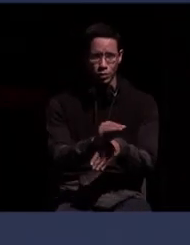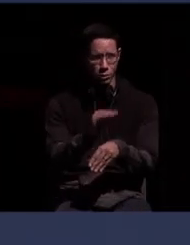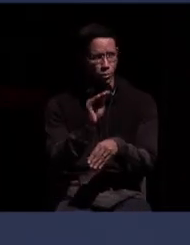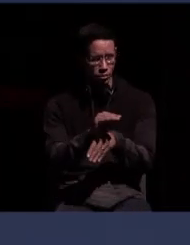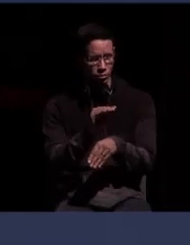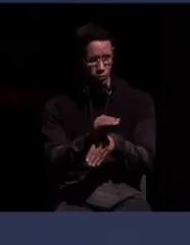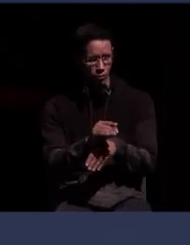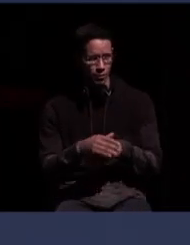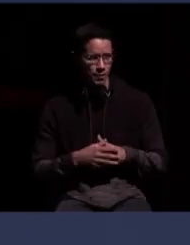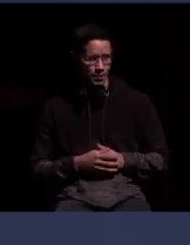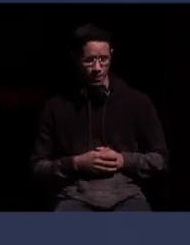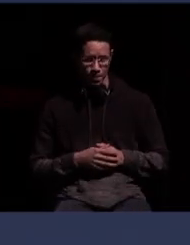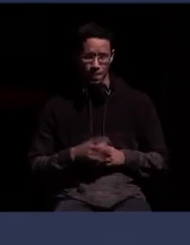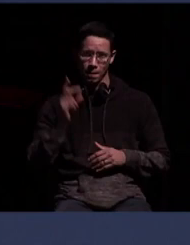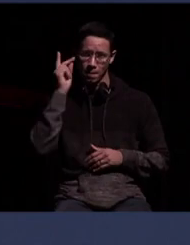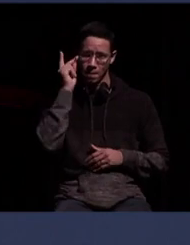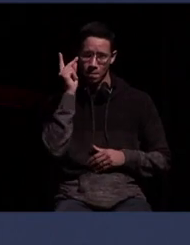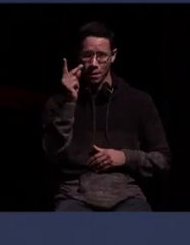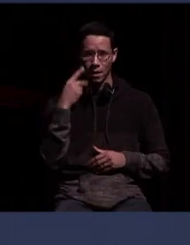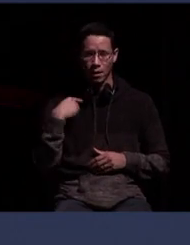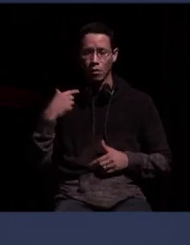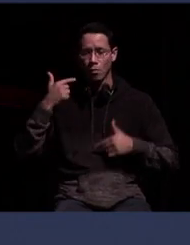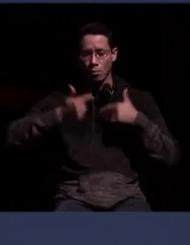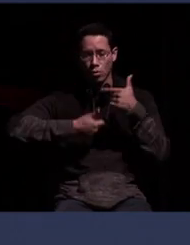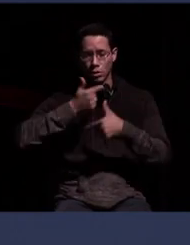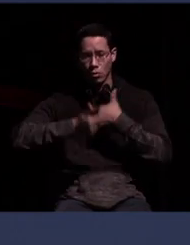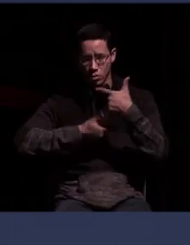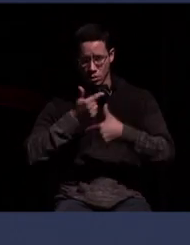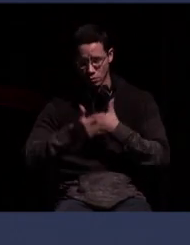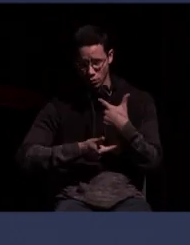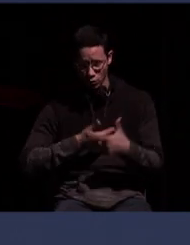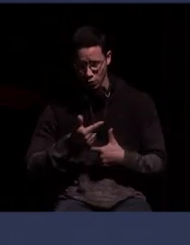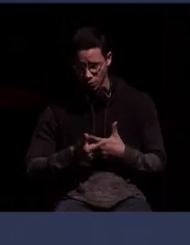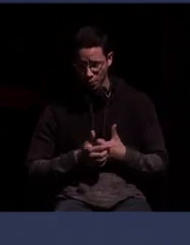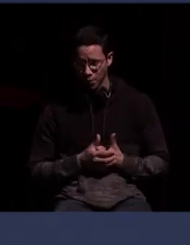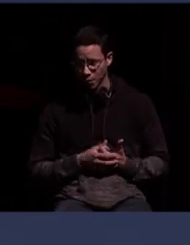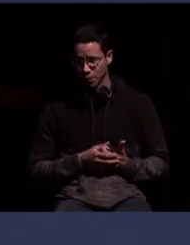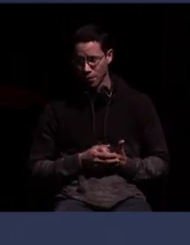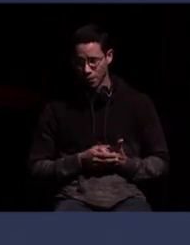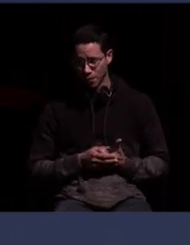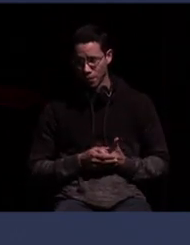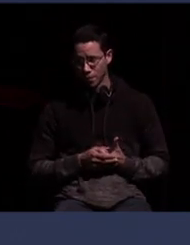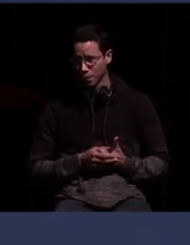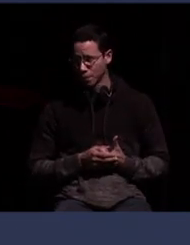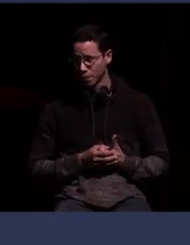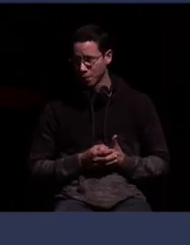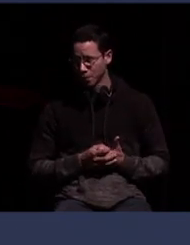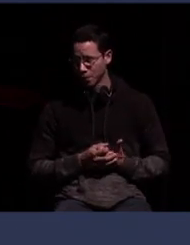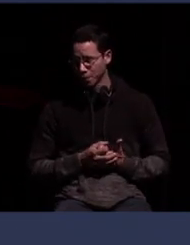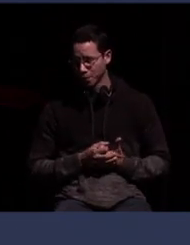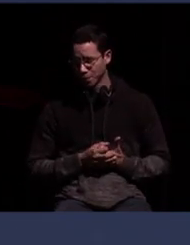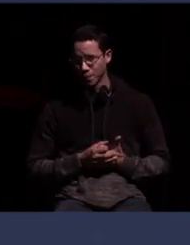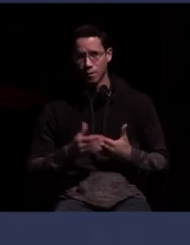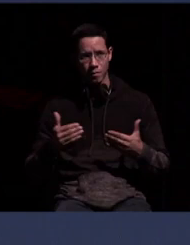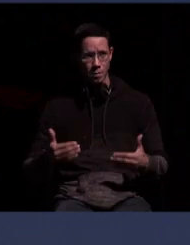an improvement based